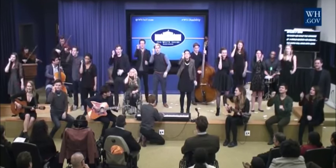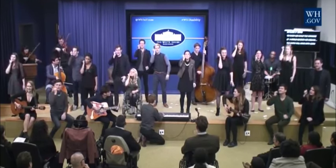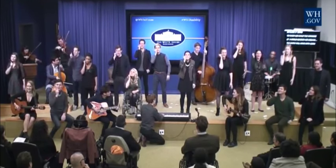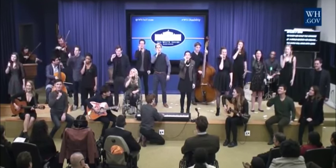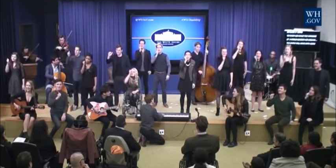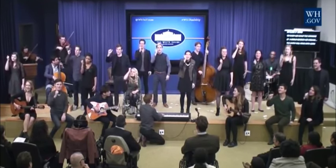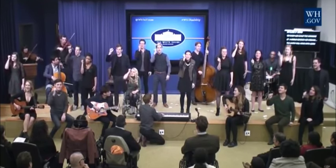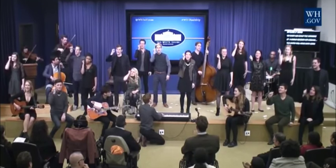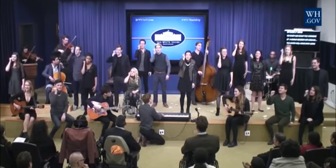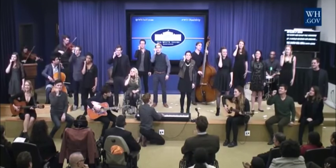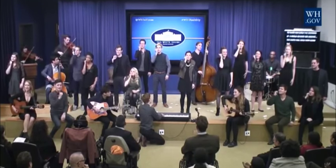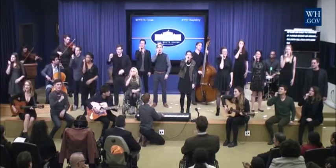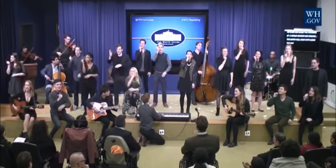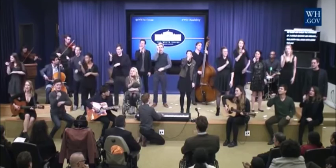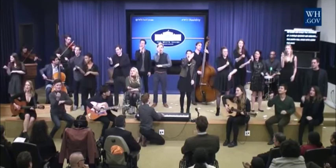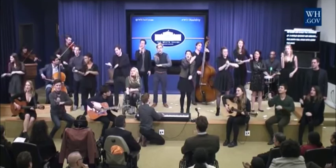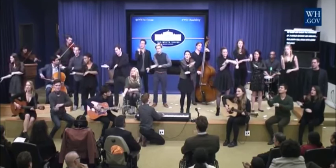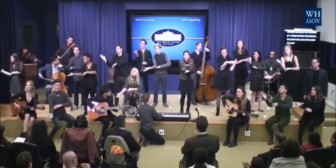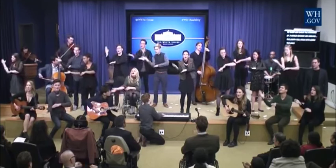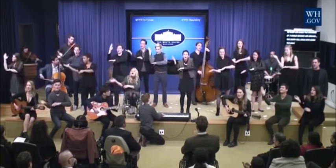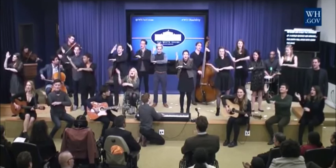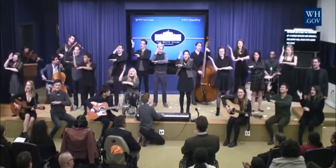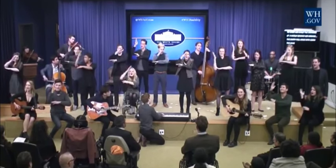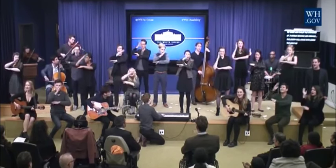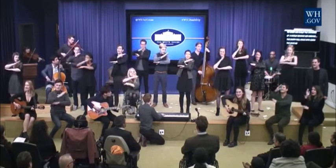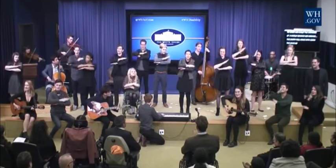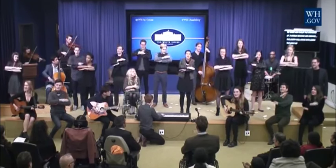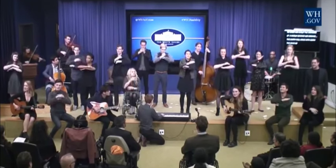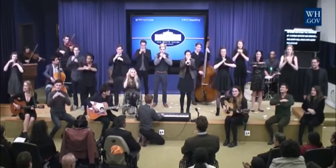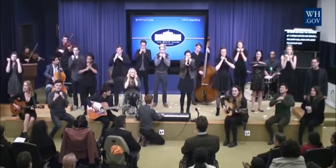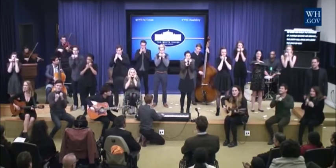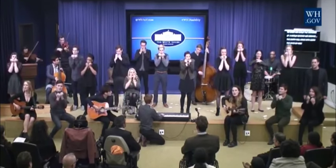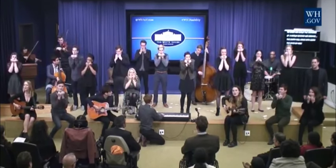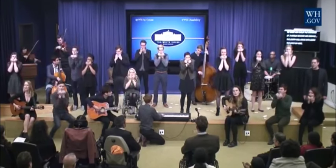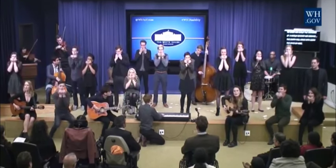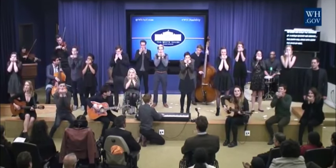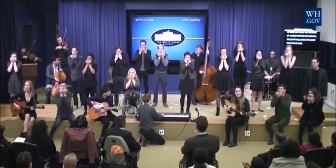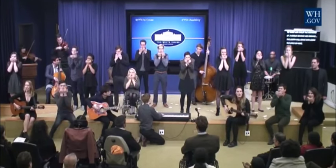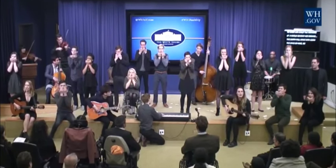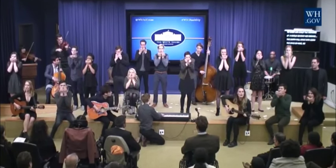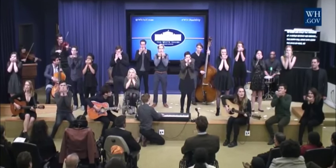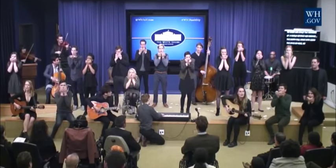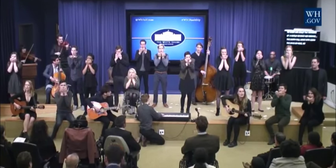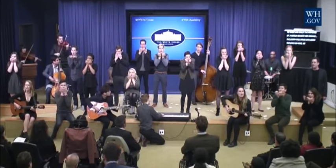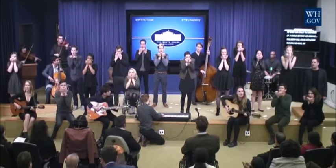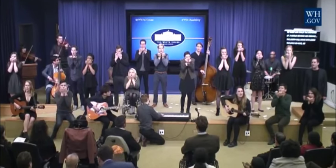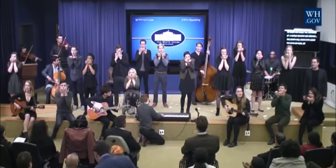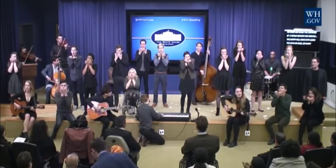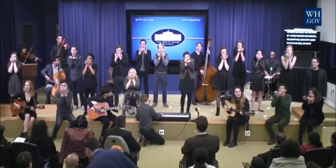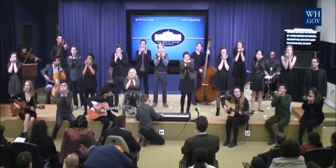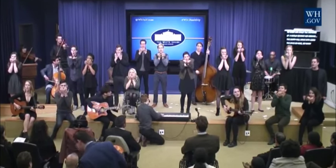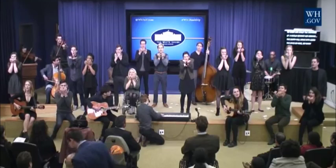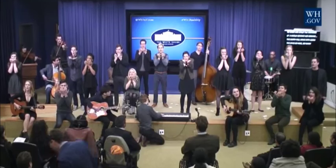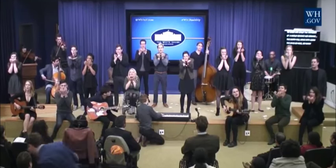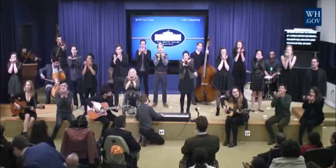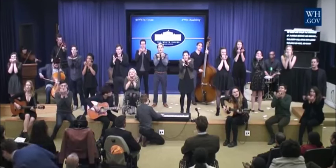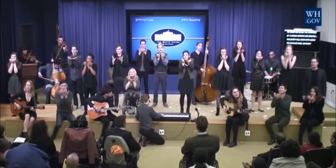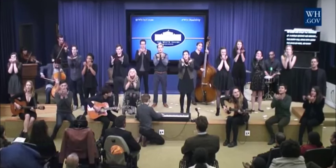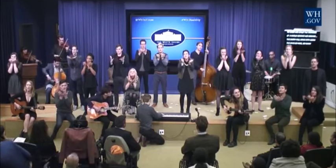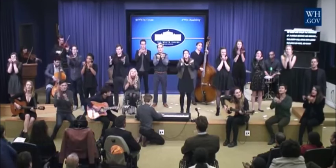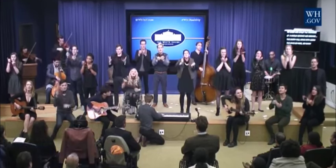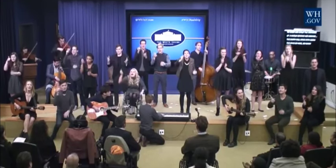The day so wild, so warm